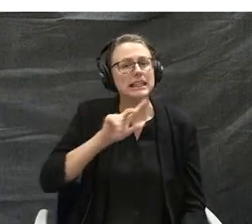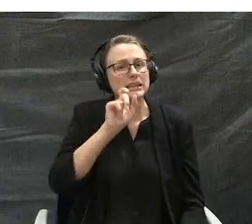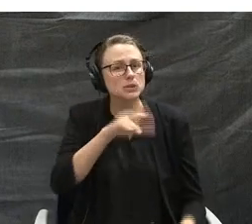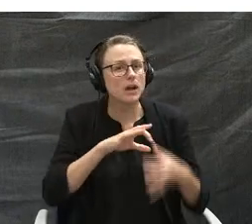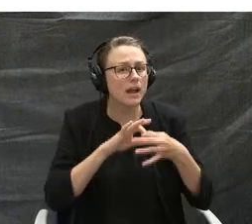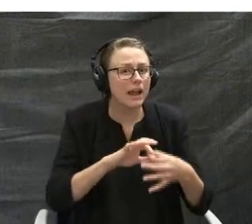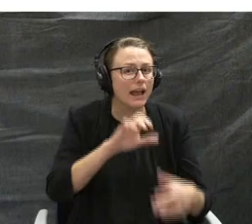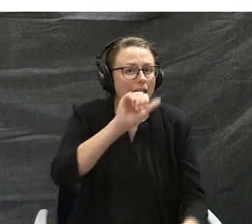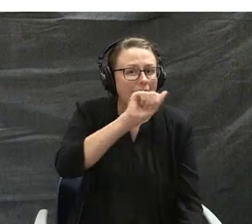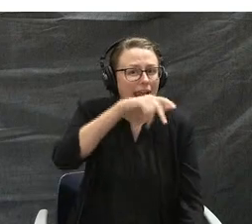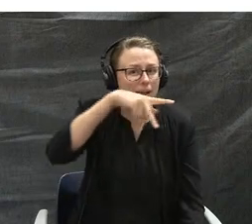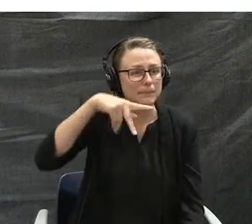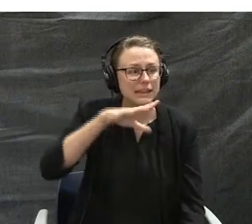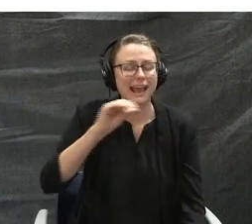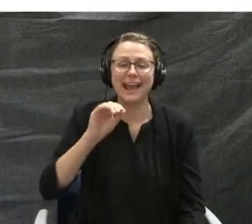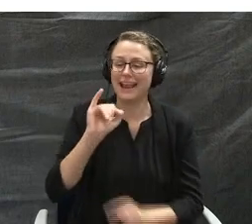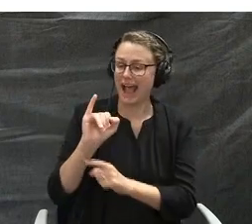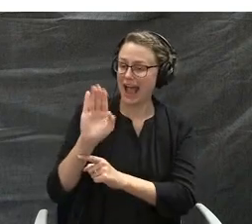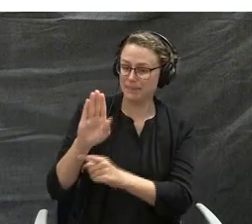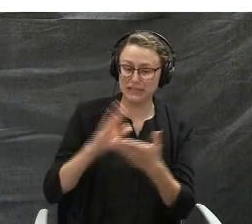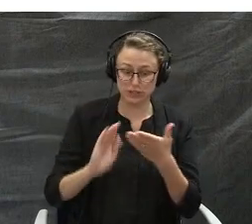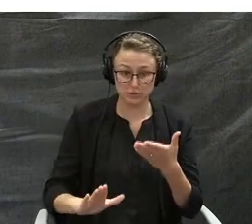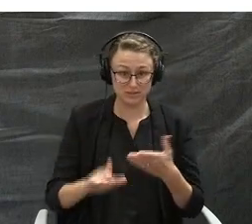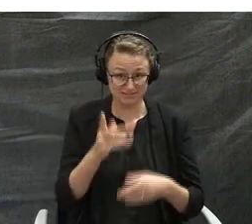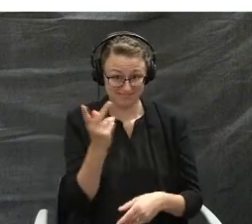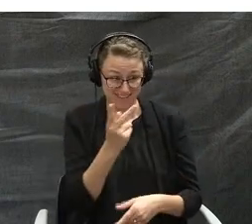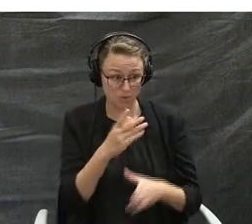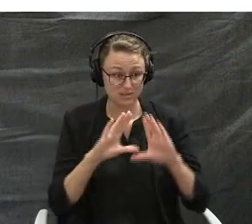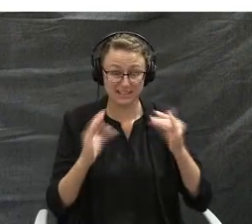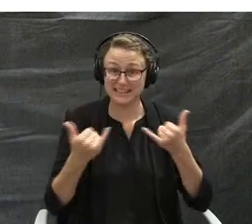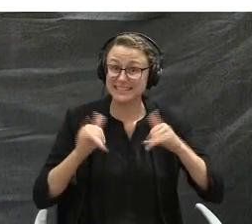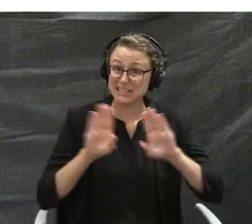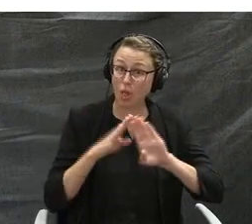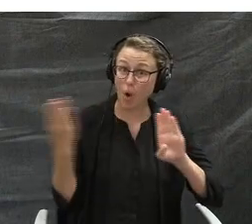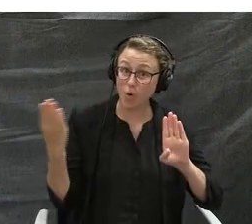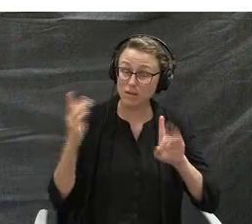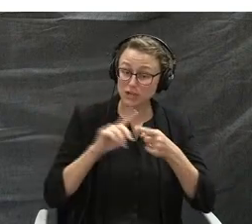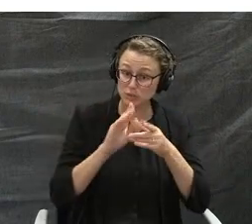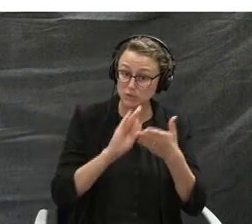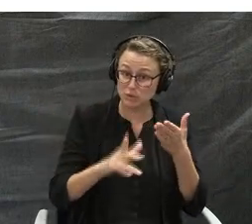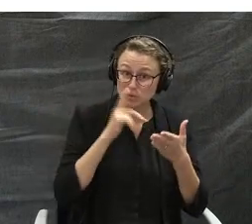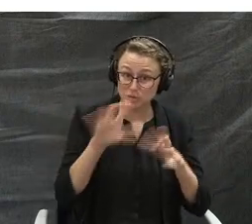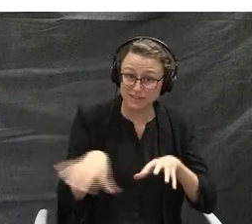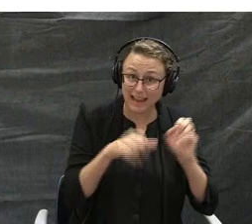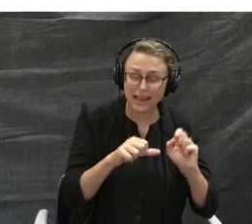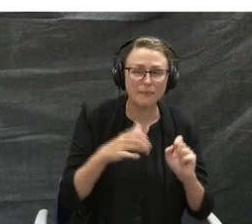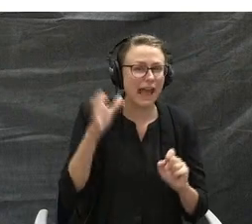still be open to the students taking them? I have heard that there will be general only.